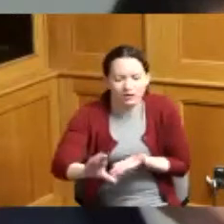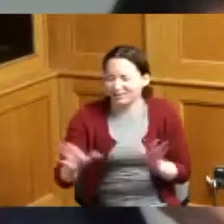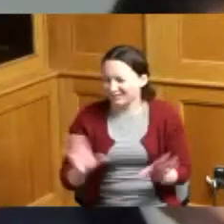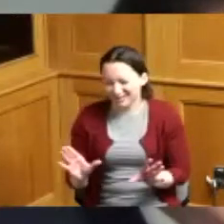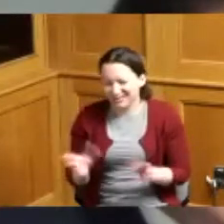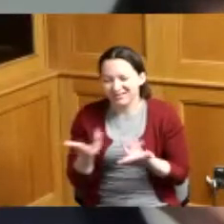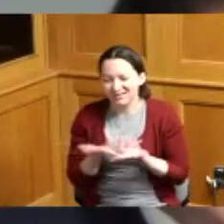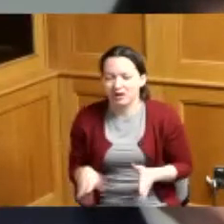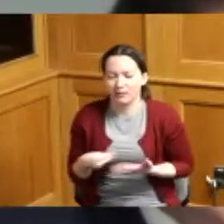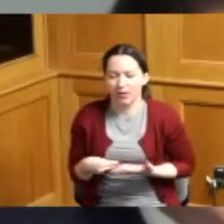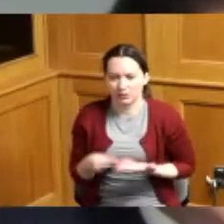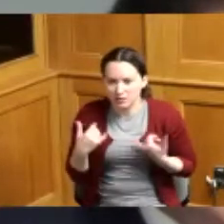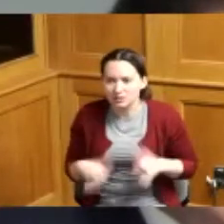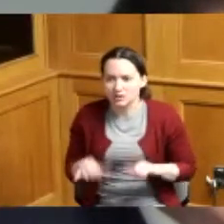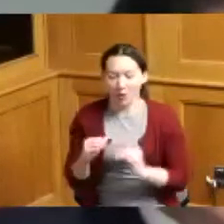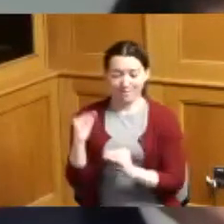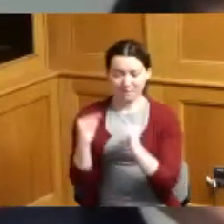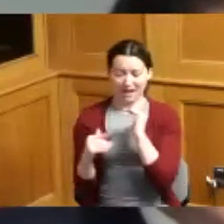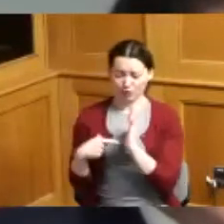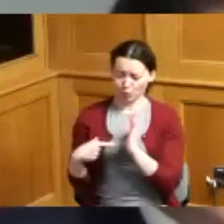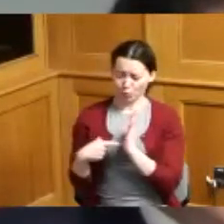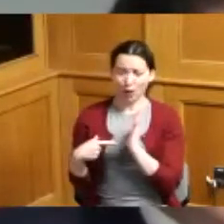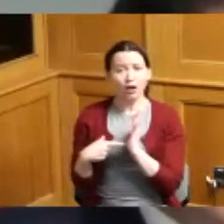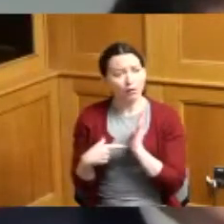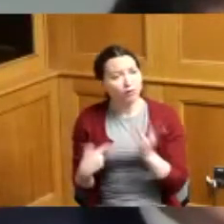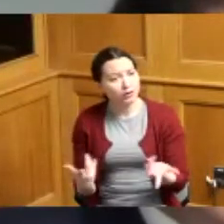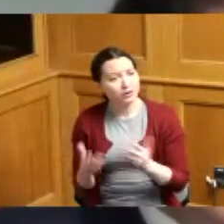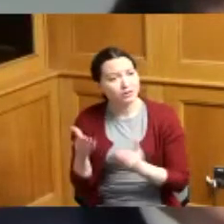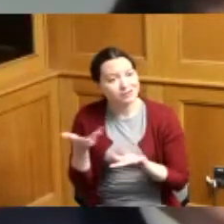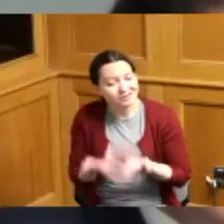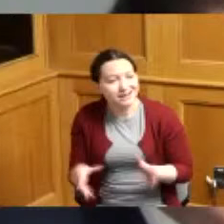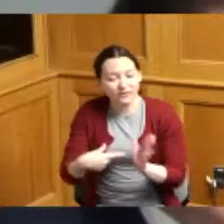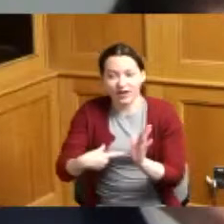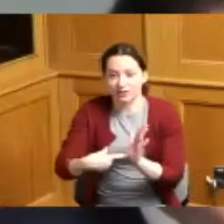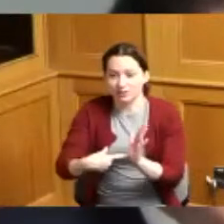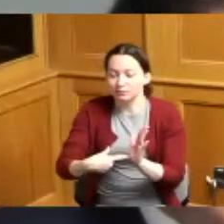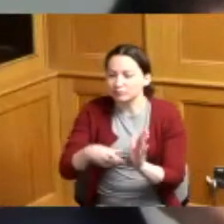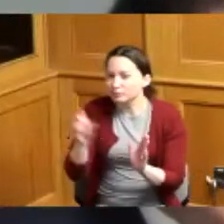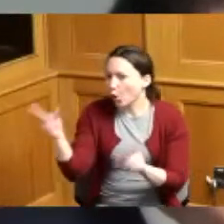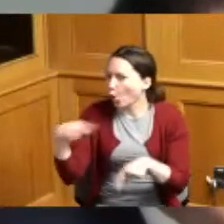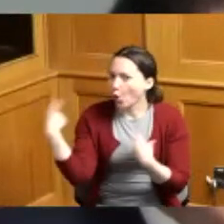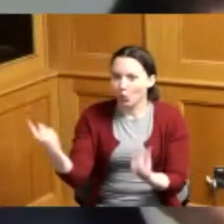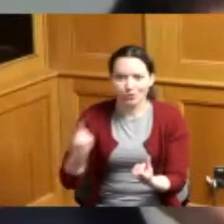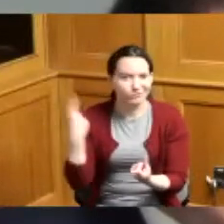still the the balance of the of the stadium fund is an issue it's always been an issue I was here